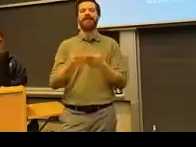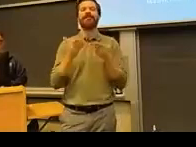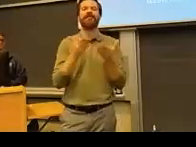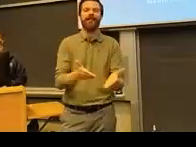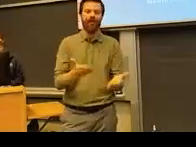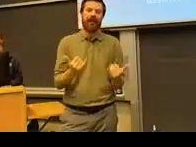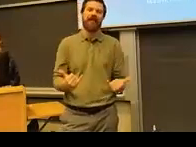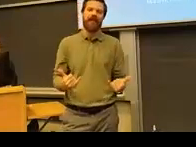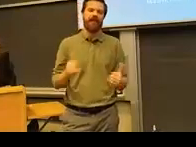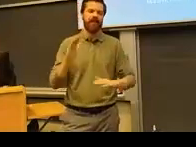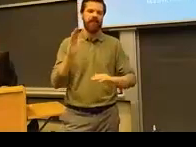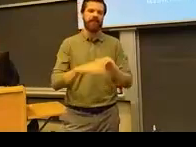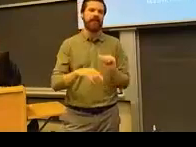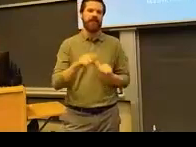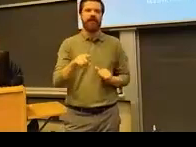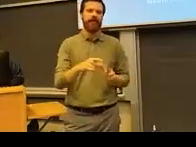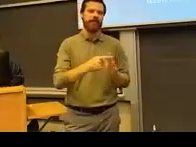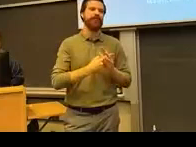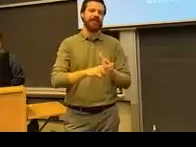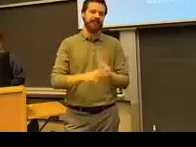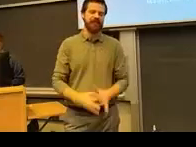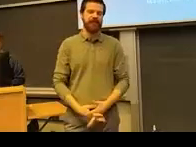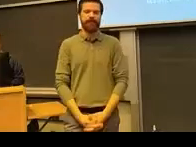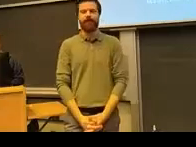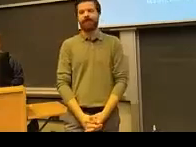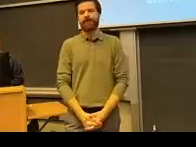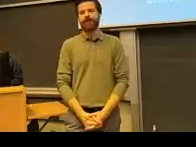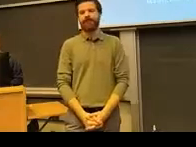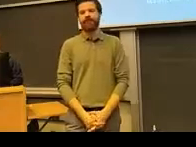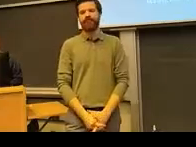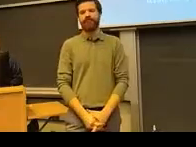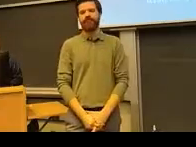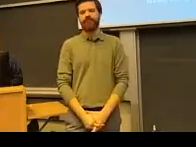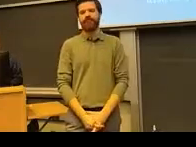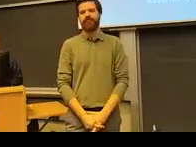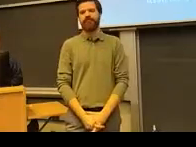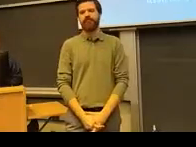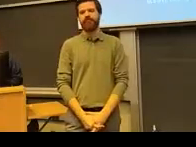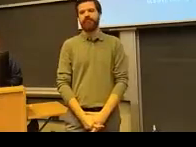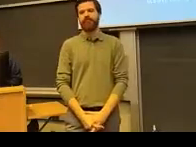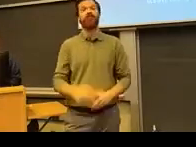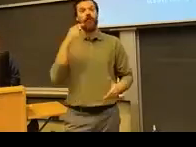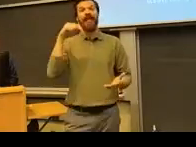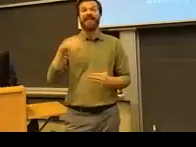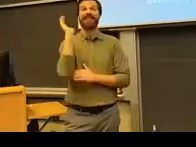um than it did at the time um and for this talk we do have more current images to show